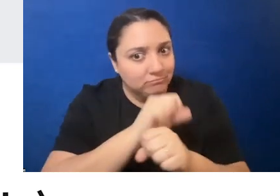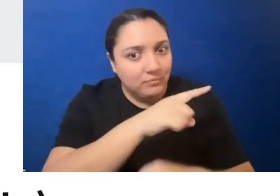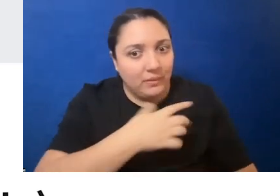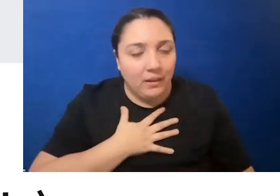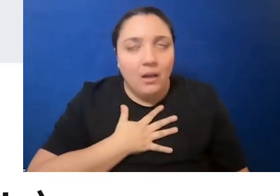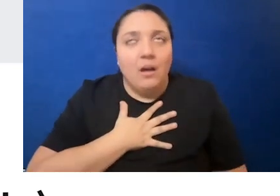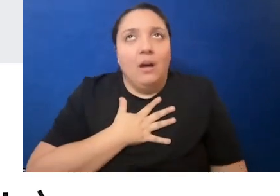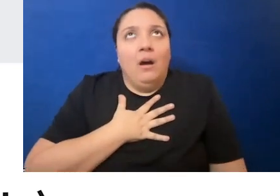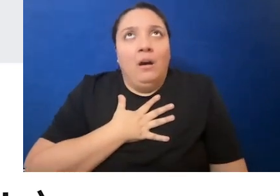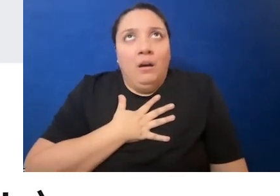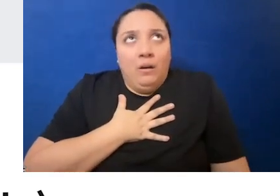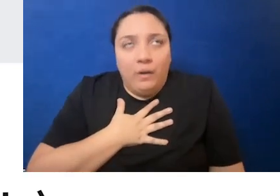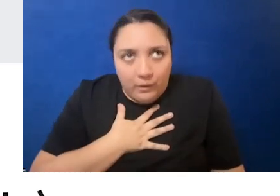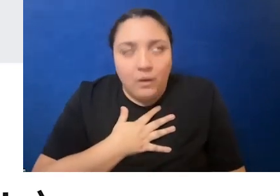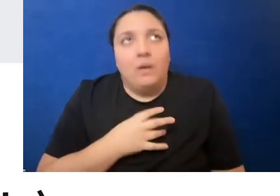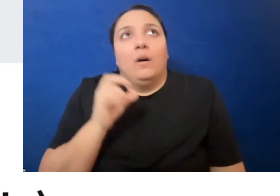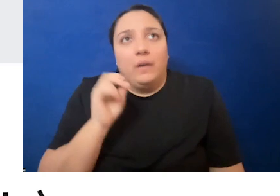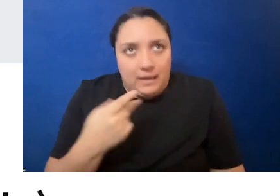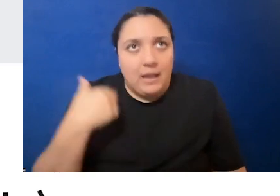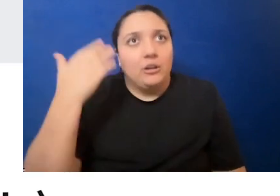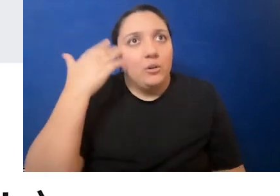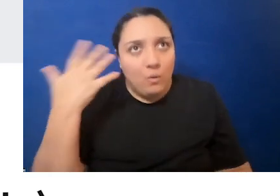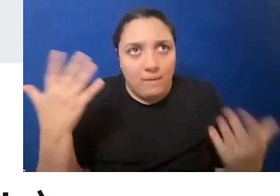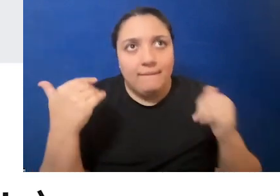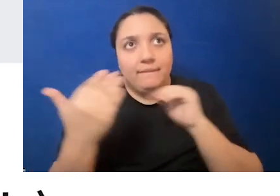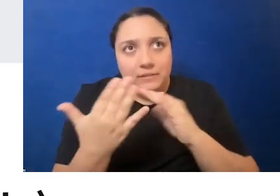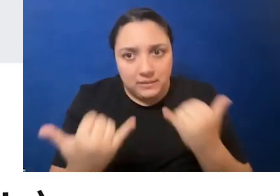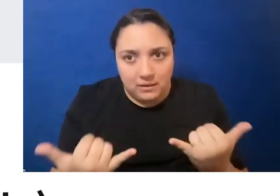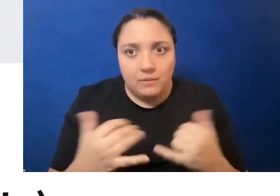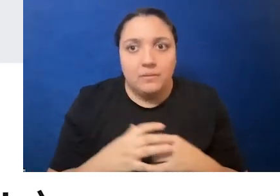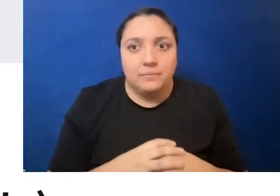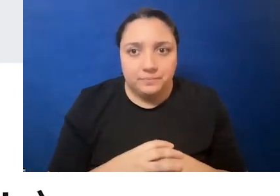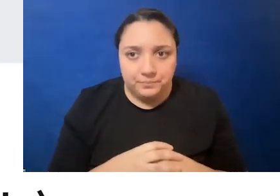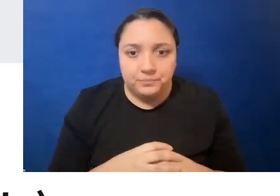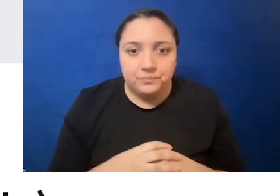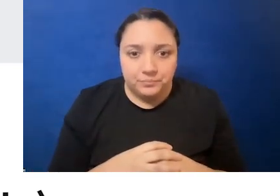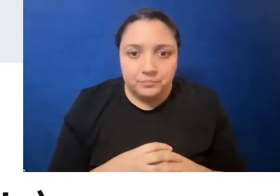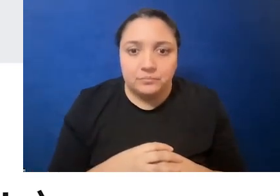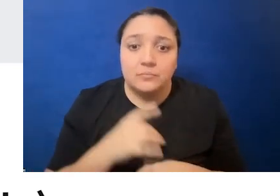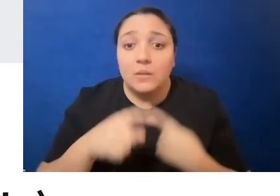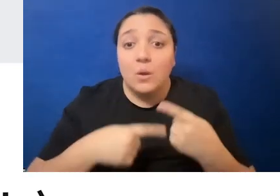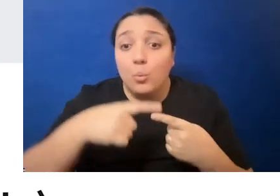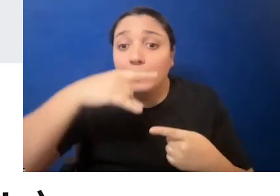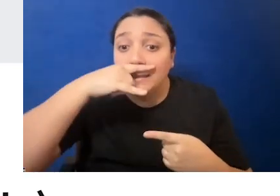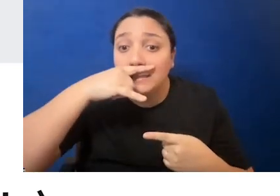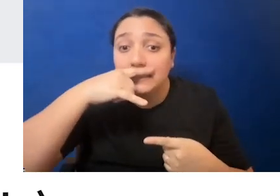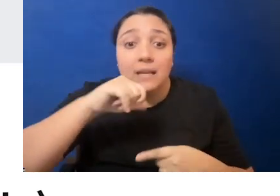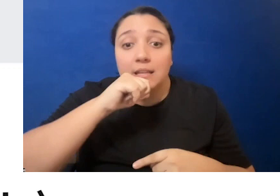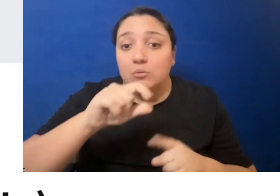YOU SEE KIDS RELEASE A SIGH OF RELIEF.